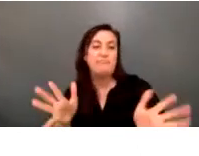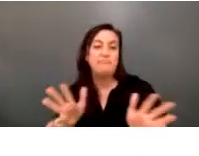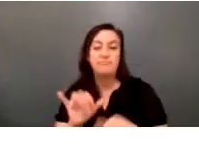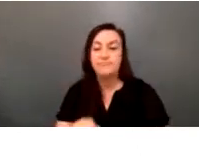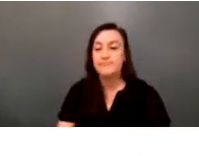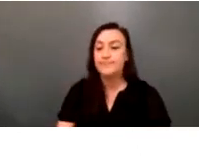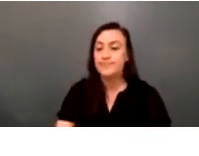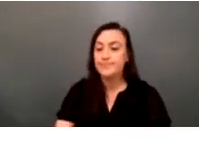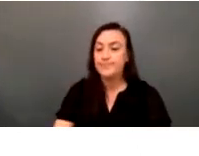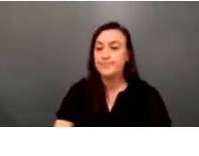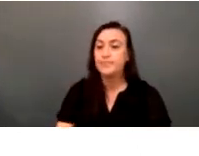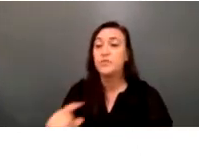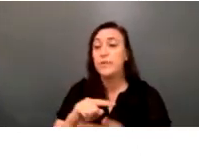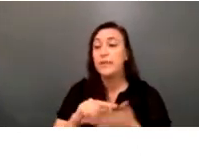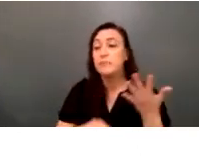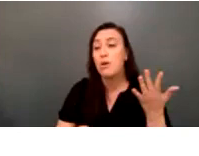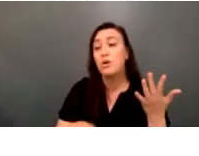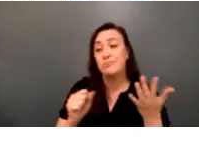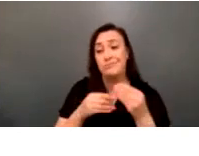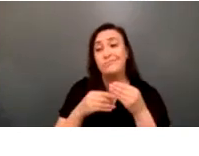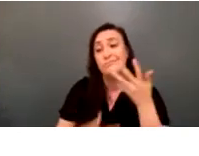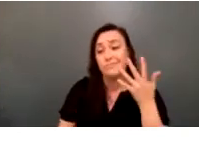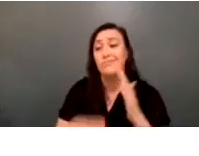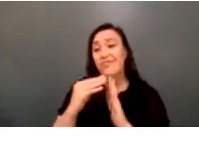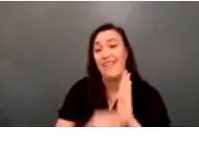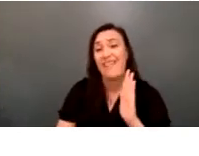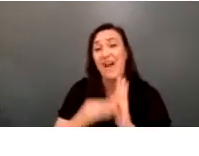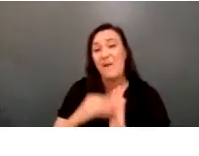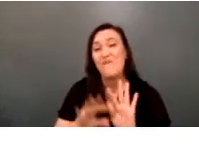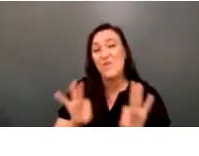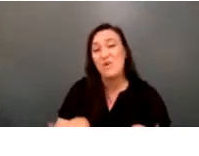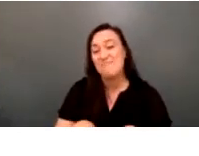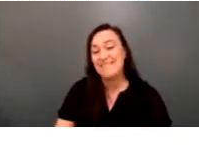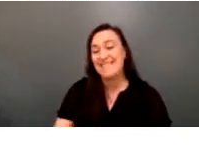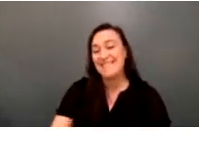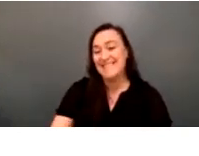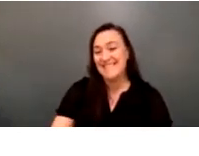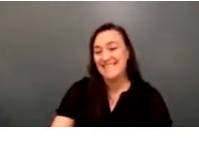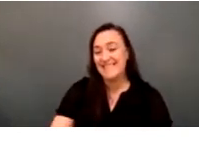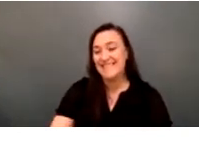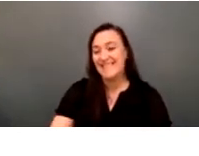there are a number of forms that need to be filled out. The enrollment forms I have right